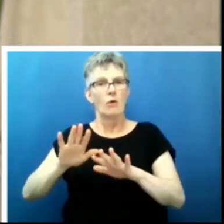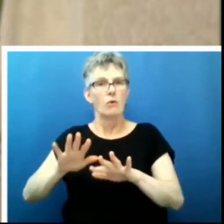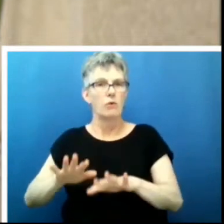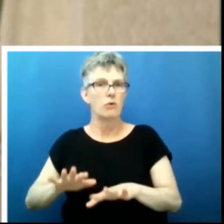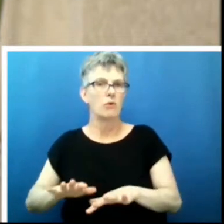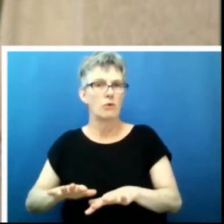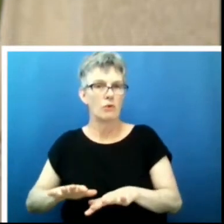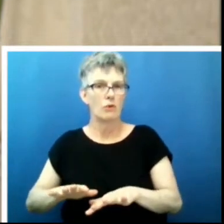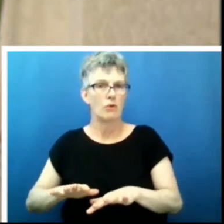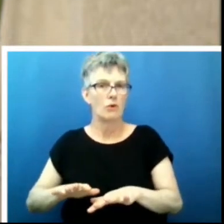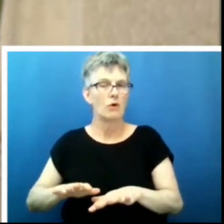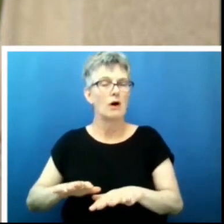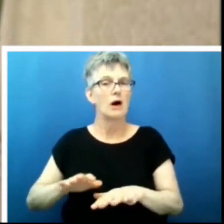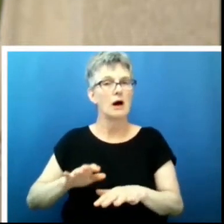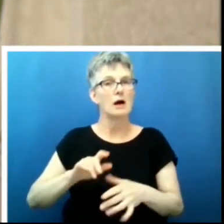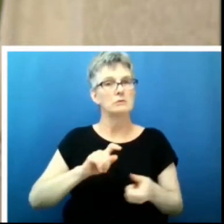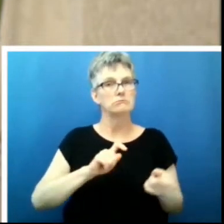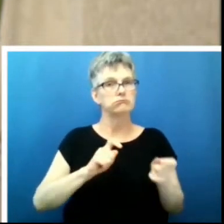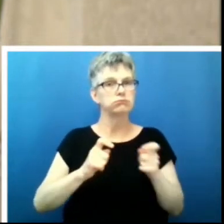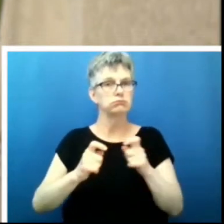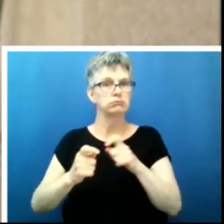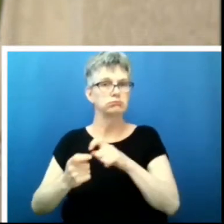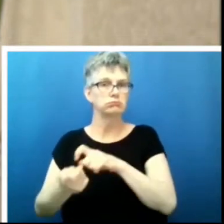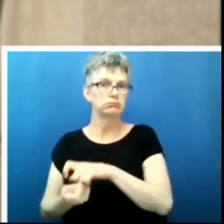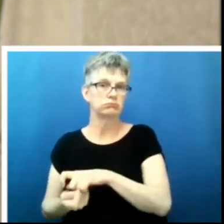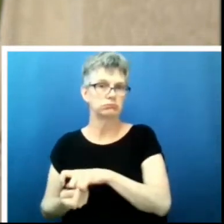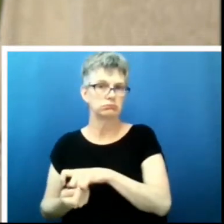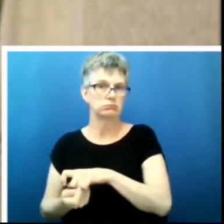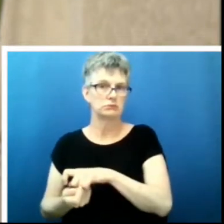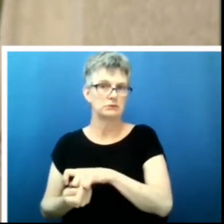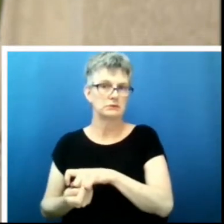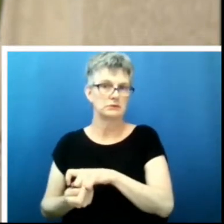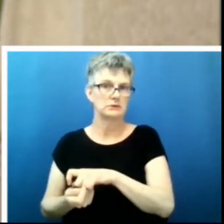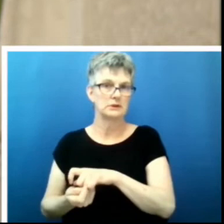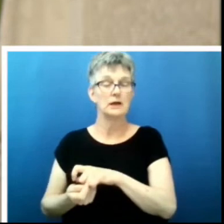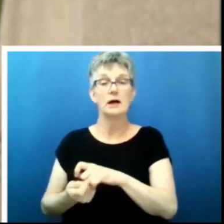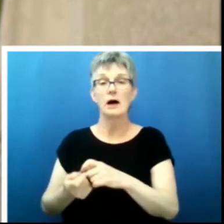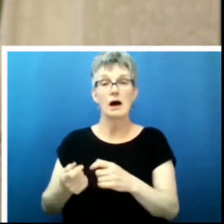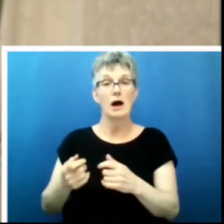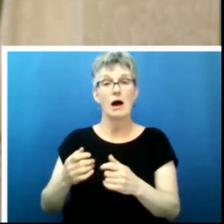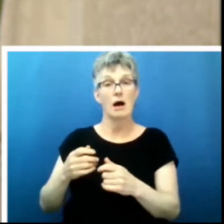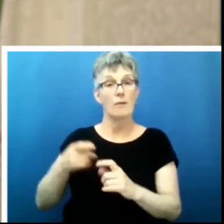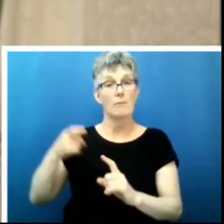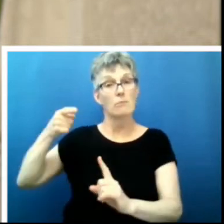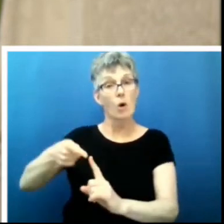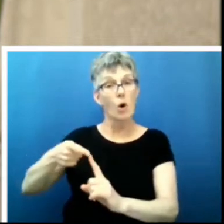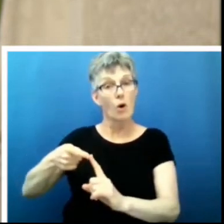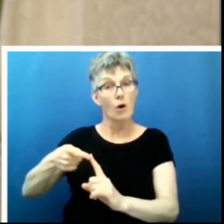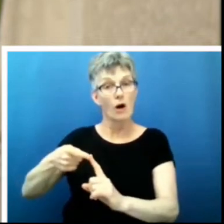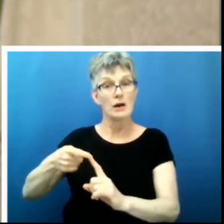Now, that's allowing the chaos and after you've accepted it, allowed it.